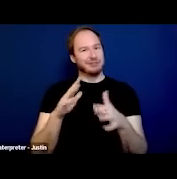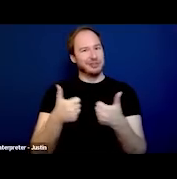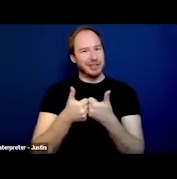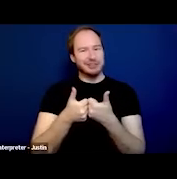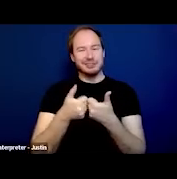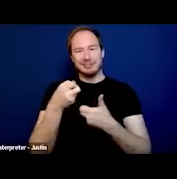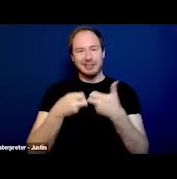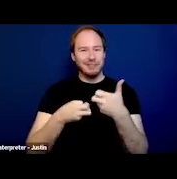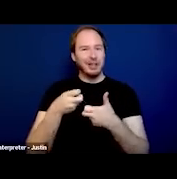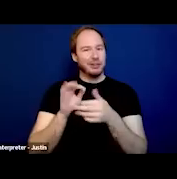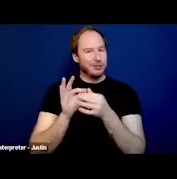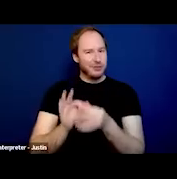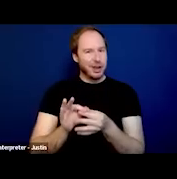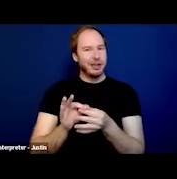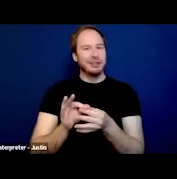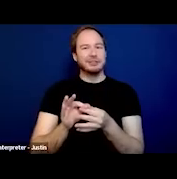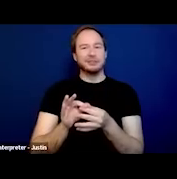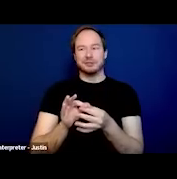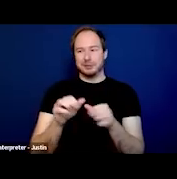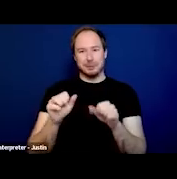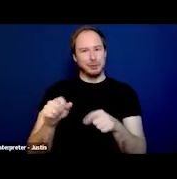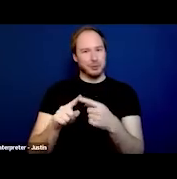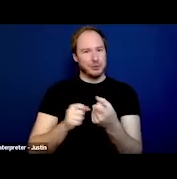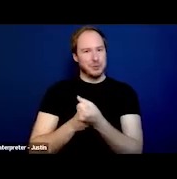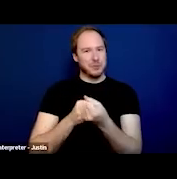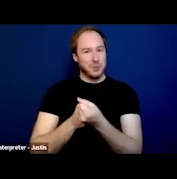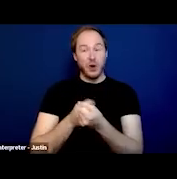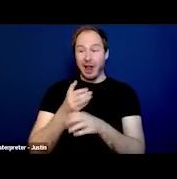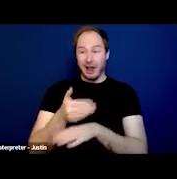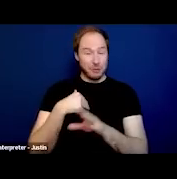related to being able to support people once they are housed.